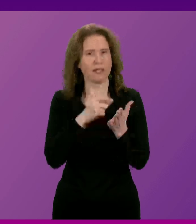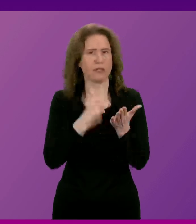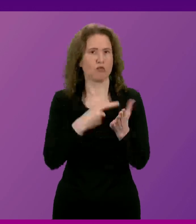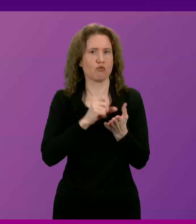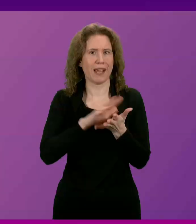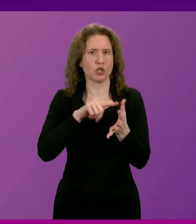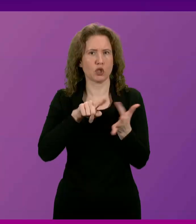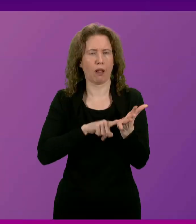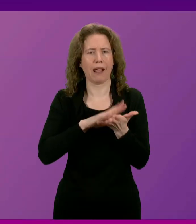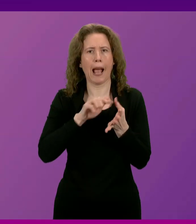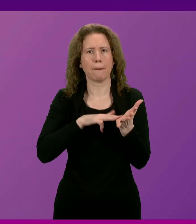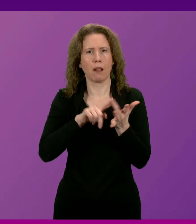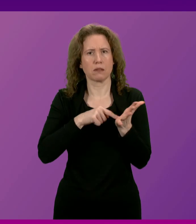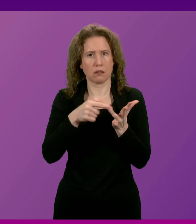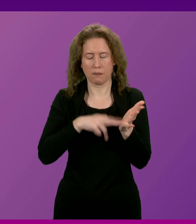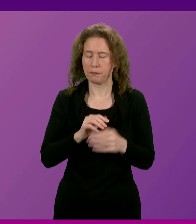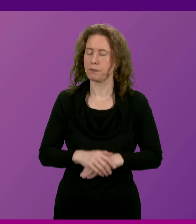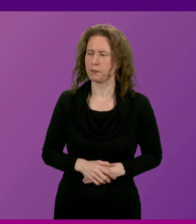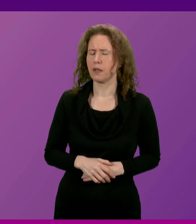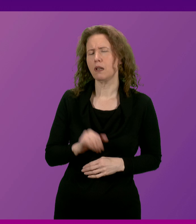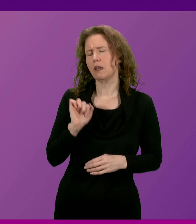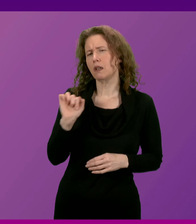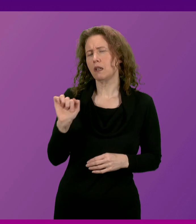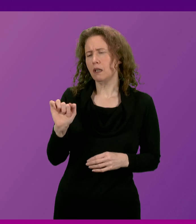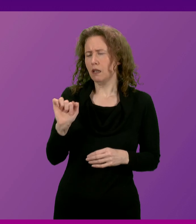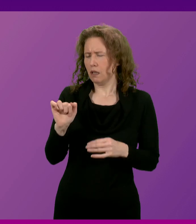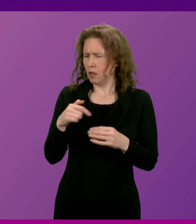To ask the First Minister what the Scottish Government’s response is to reports that